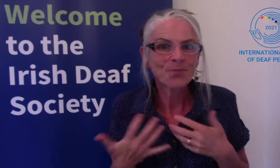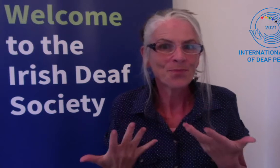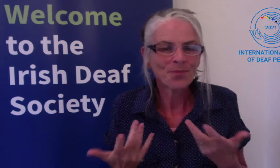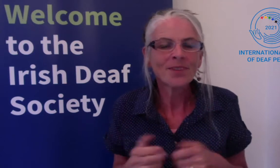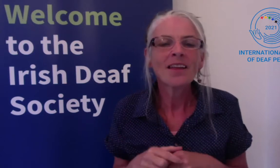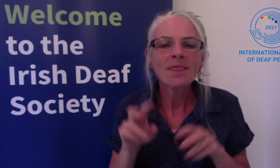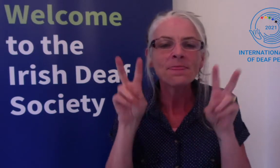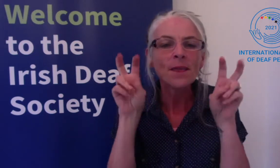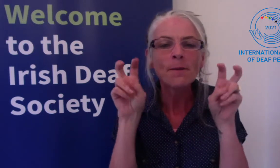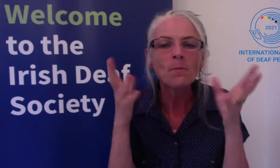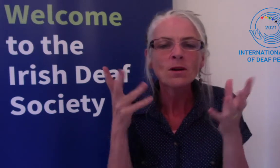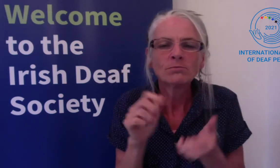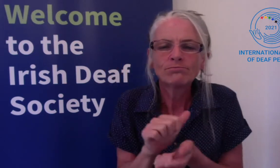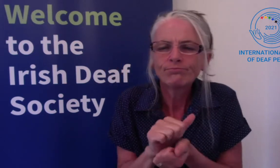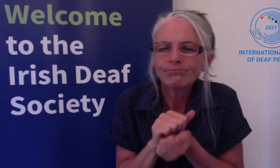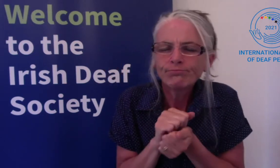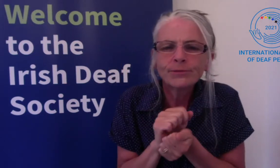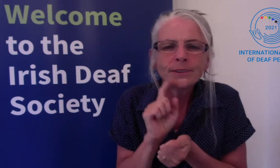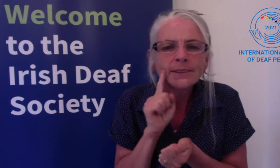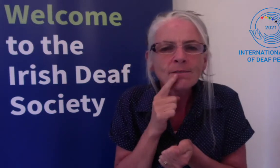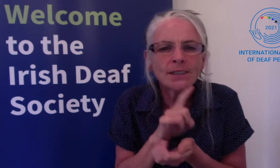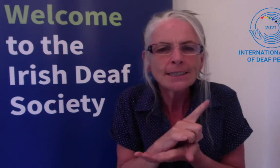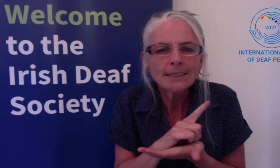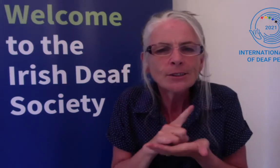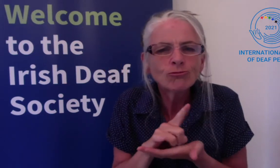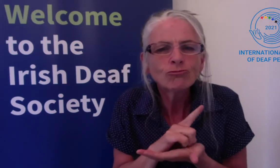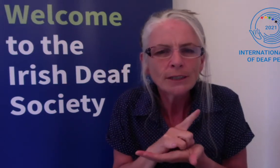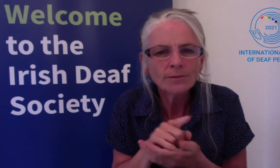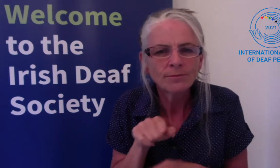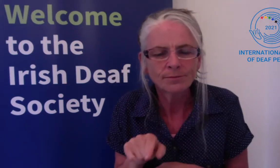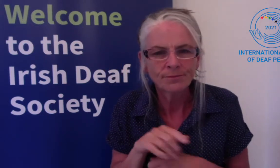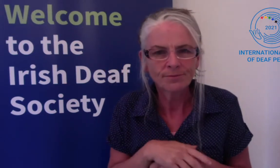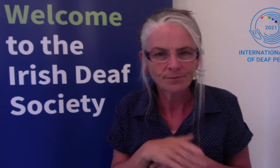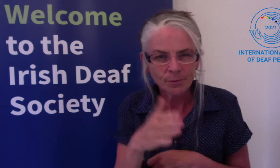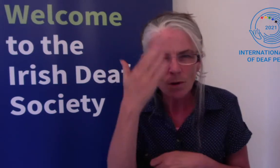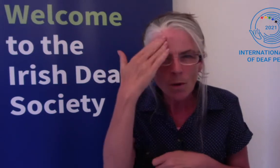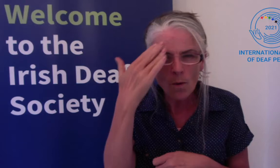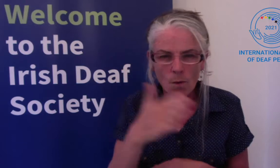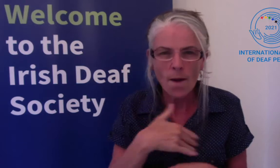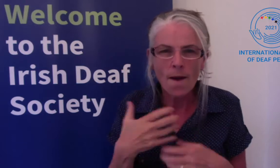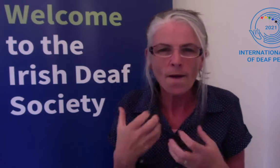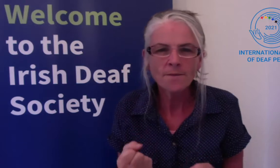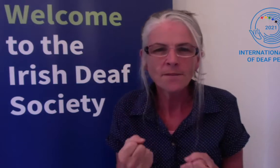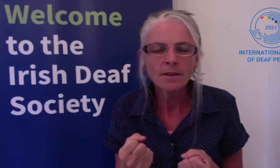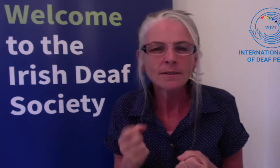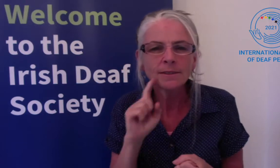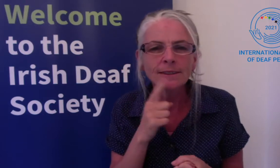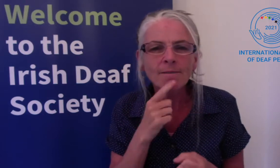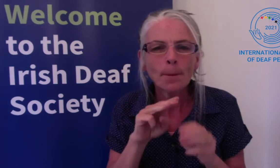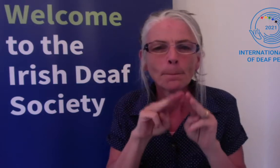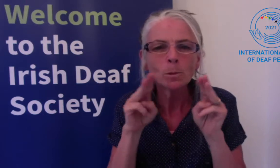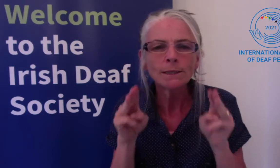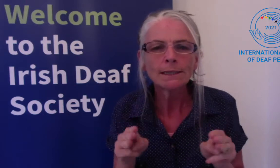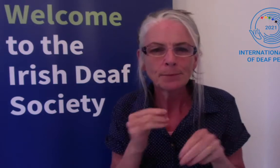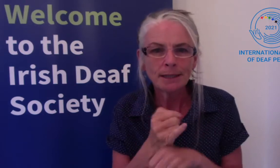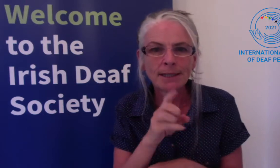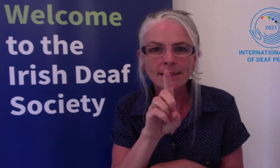Today's theme is 'Cherishing Deaf History'. We have our very own museum in the Deaf Village Ireland, in the top floor of the old